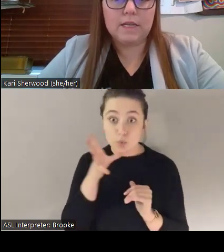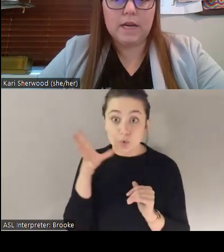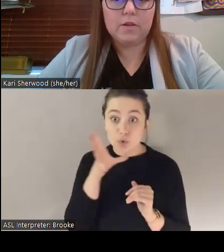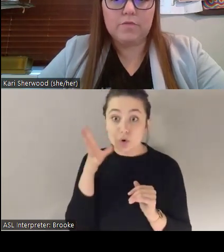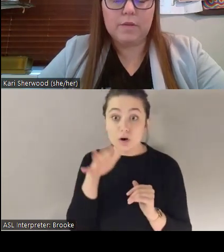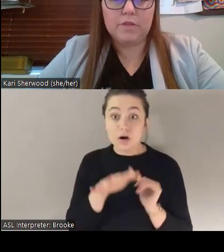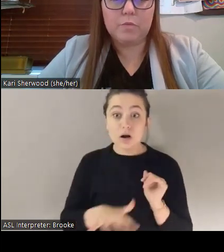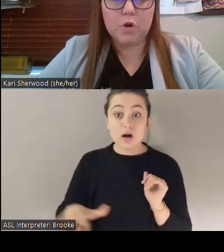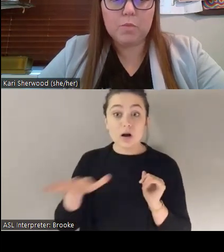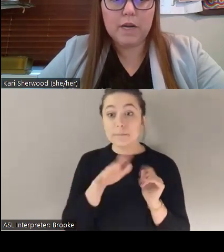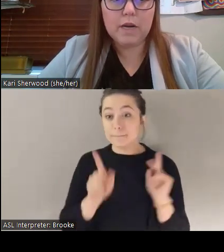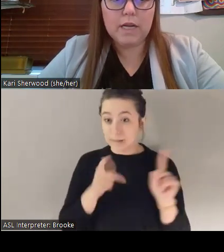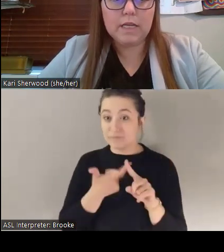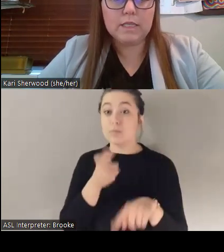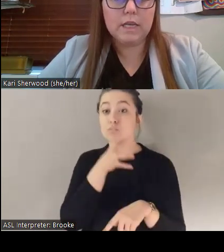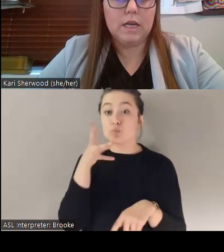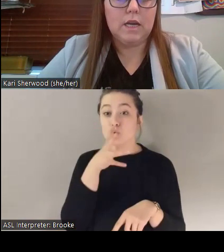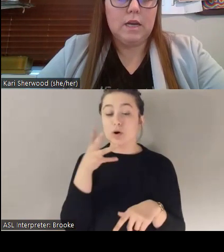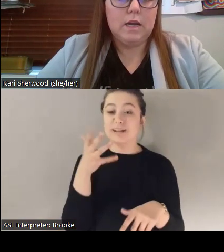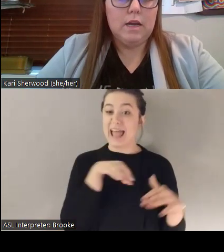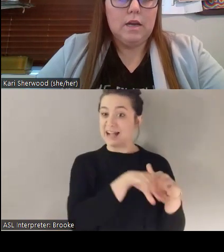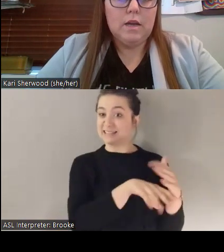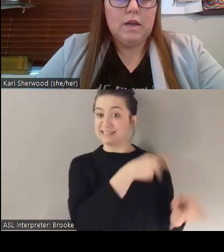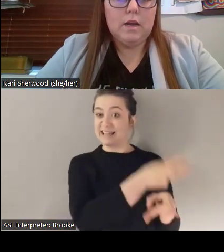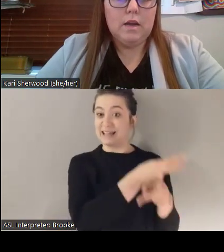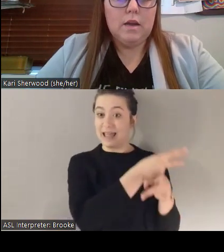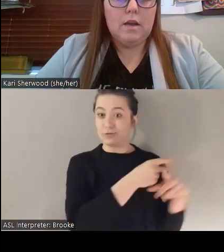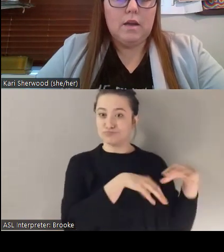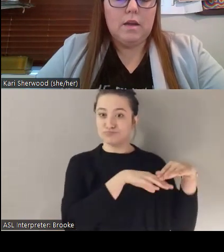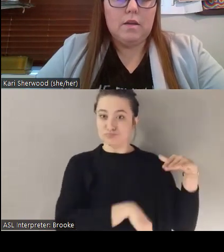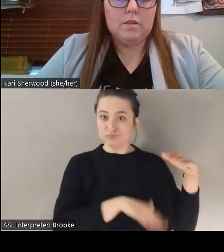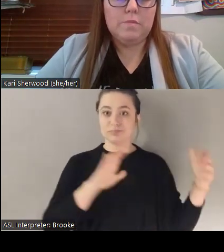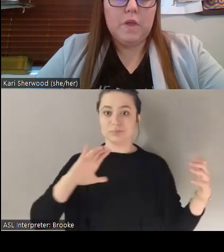to care than families from urban areas.